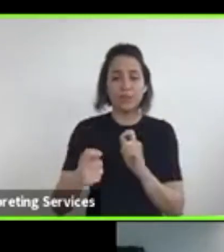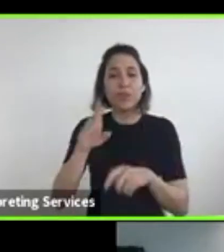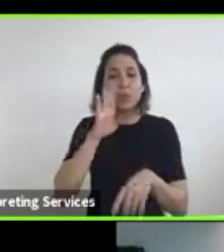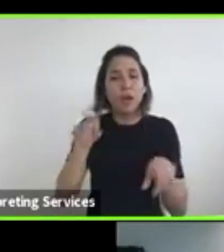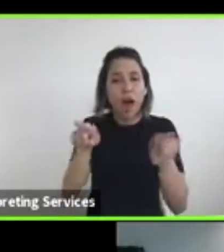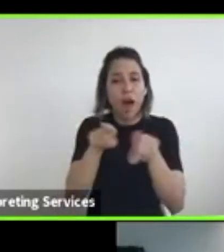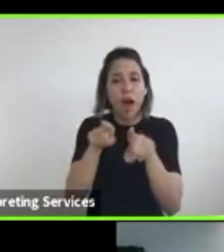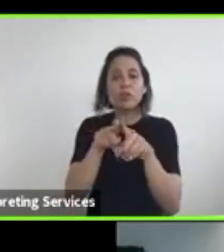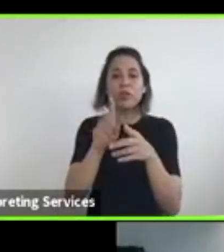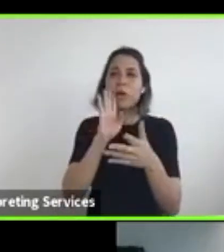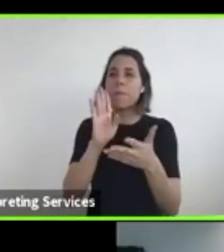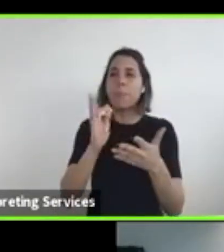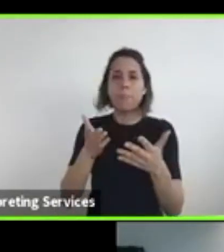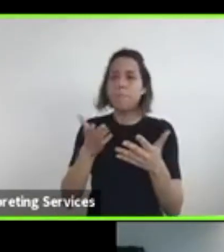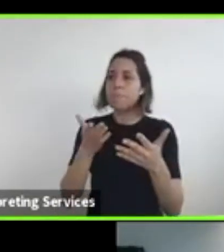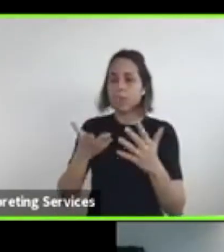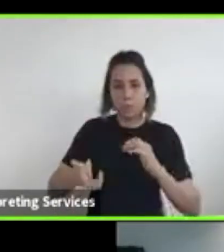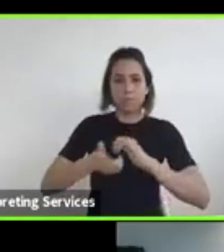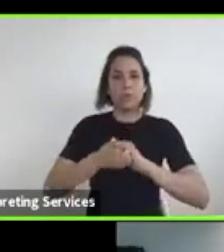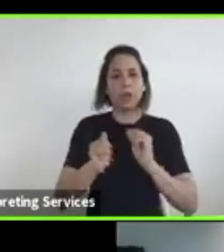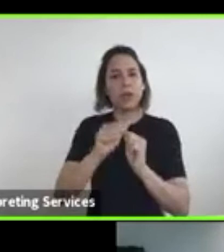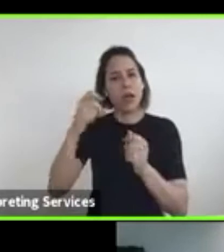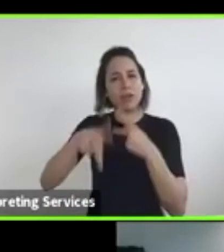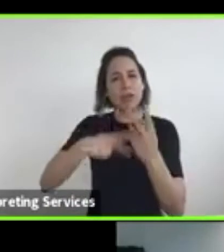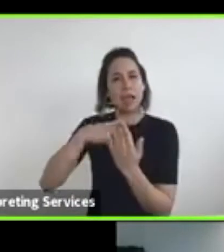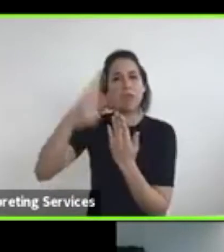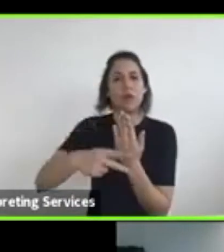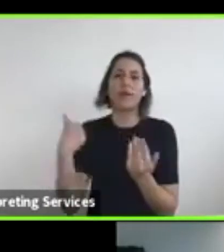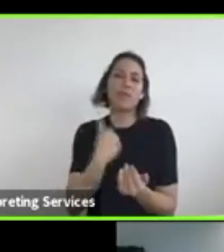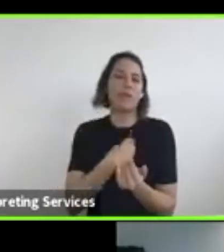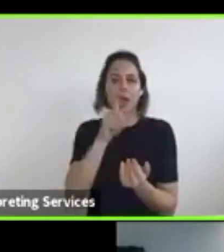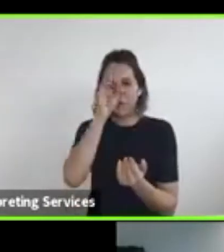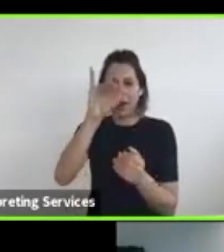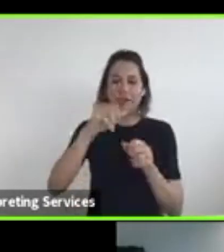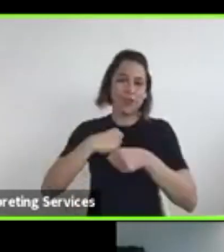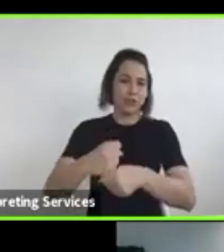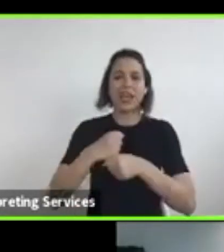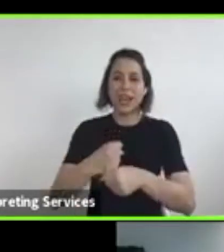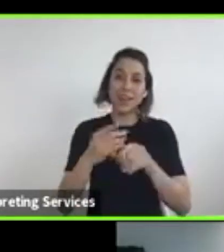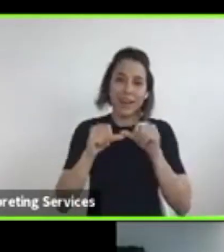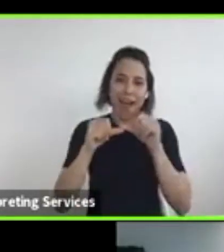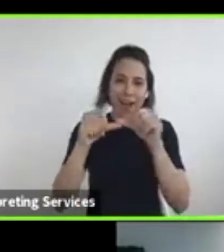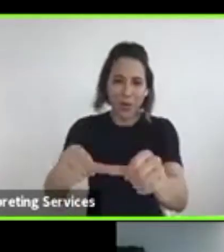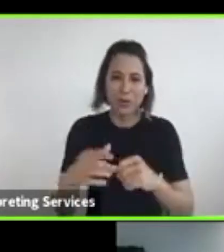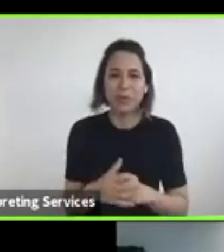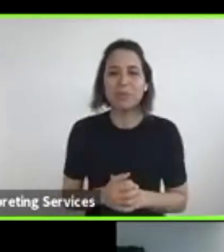KINDS OF PROGRAMMING, THAT IS FOREVER UNFOLDING. AND ONGOING, BUT I DO -- FOR US,